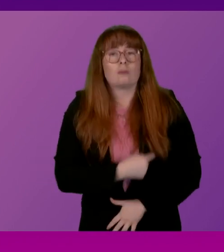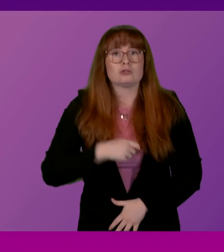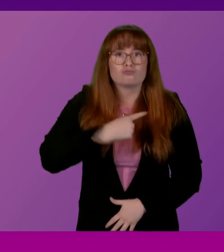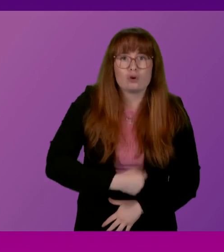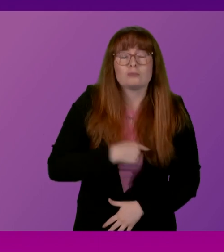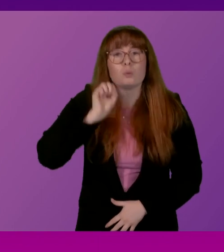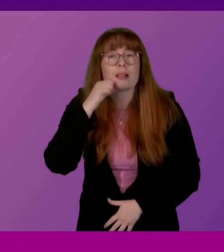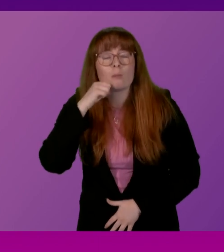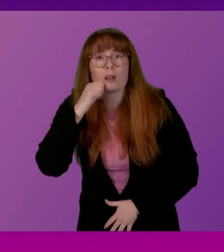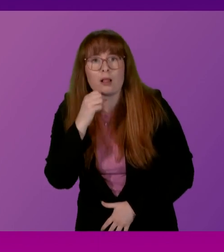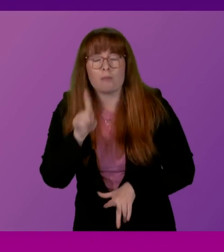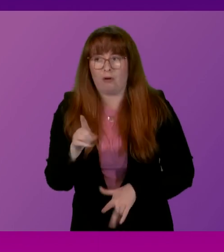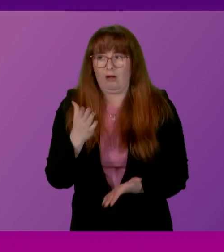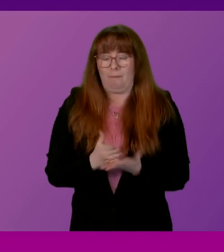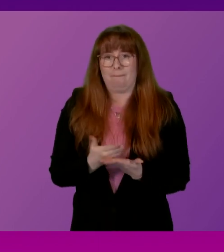for Orkney and other island communities?